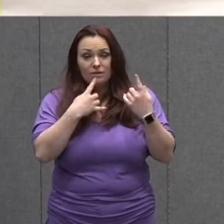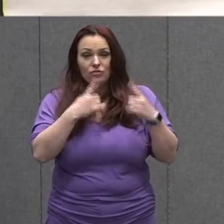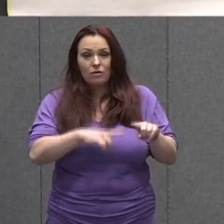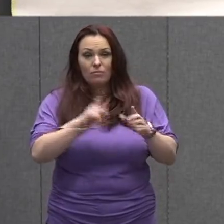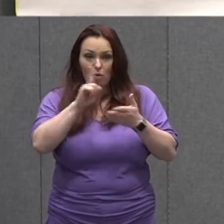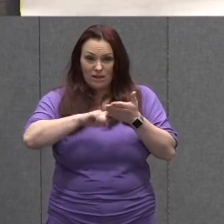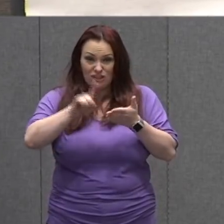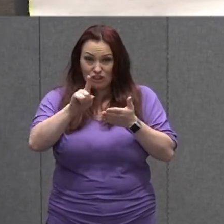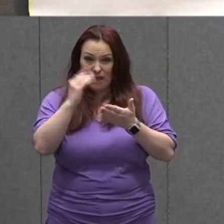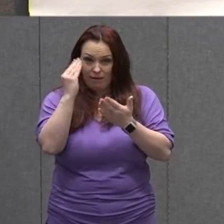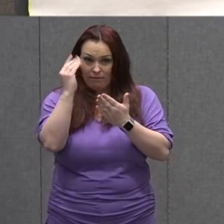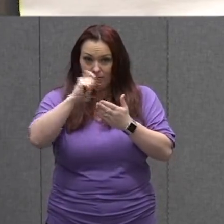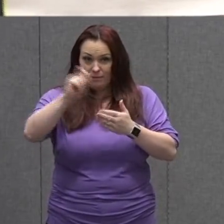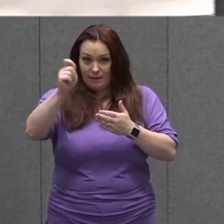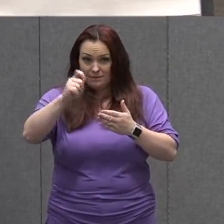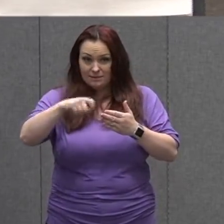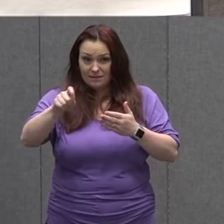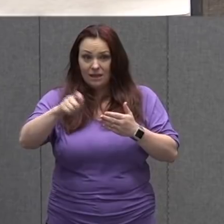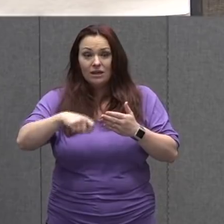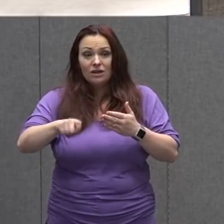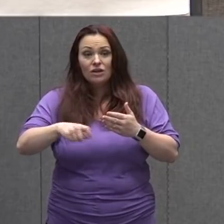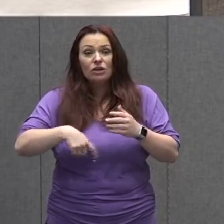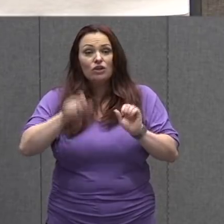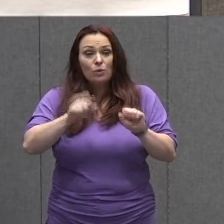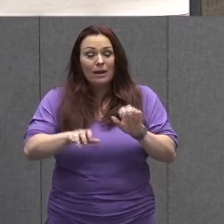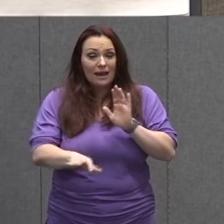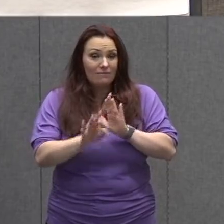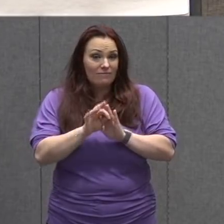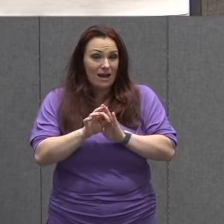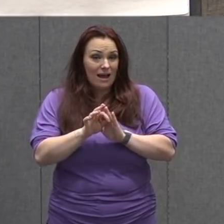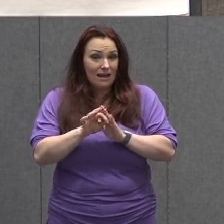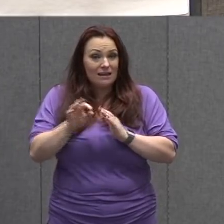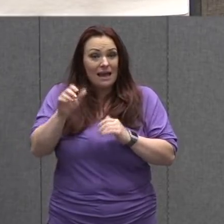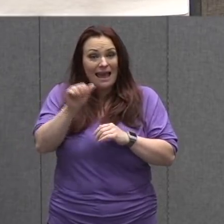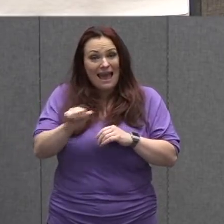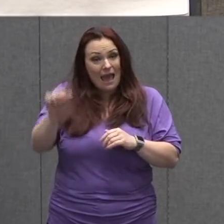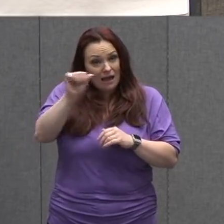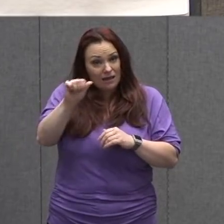which you can find on the @Home With APS page at APS,